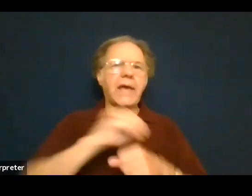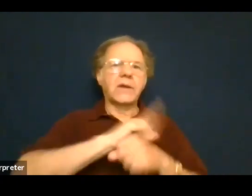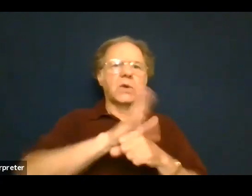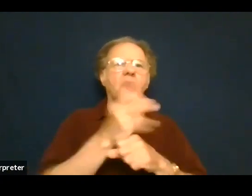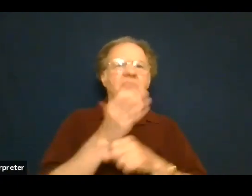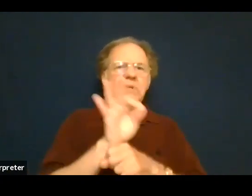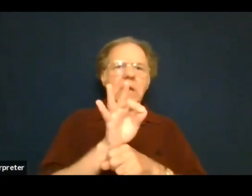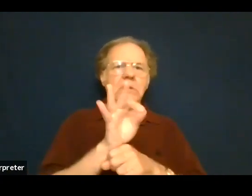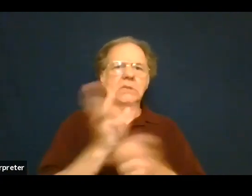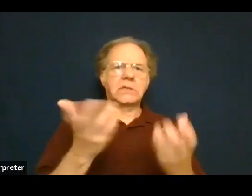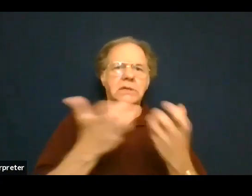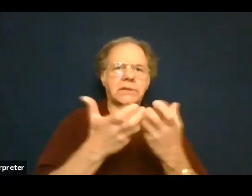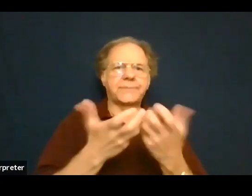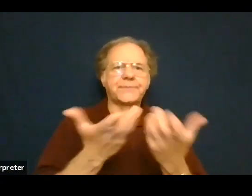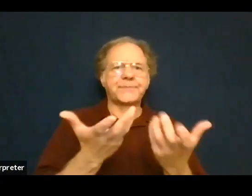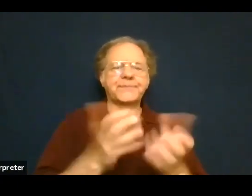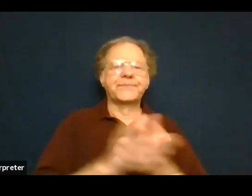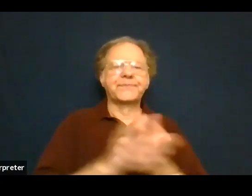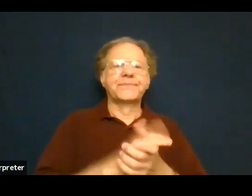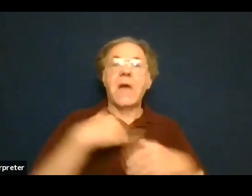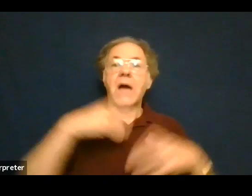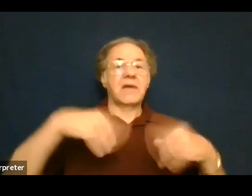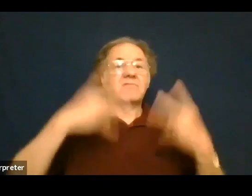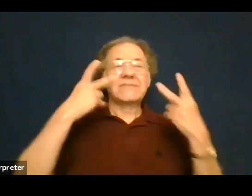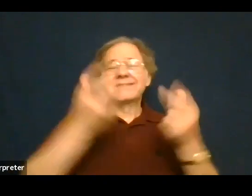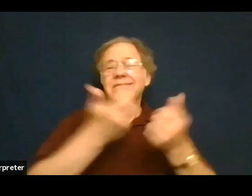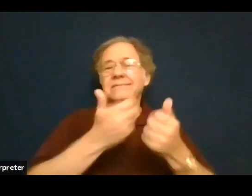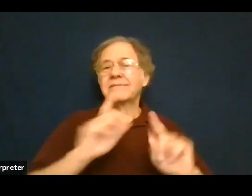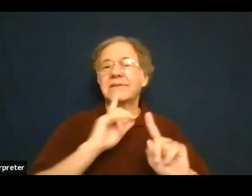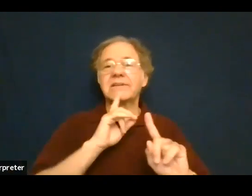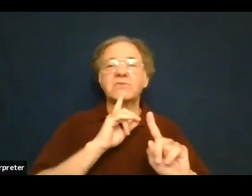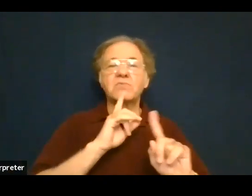And I've not seen any reports or data